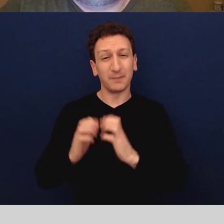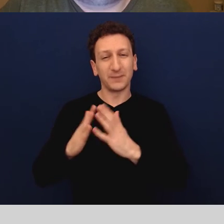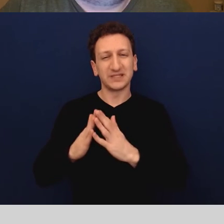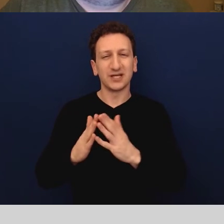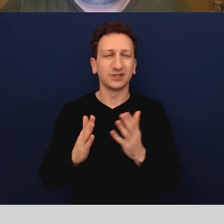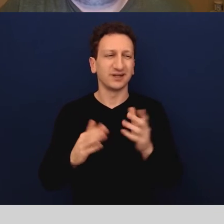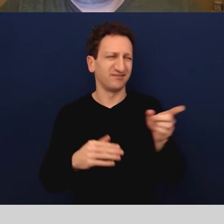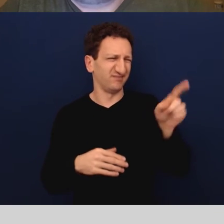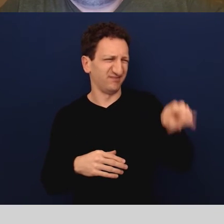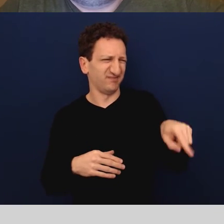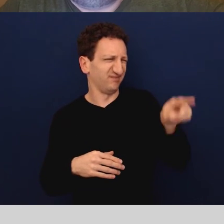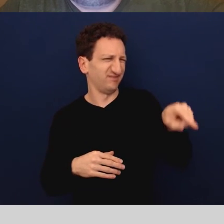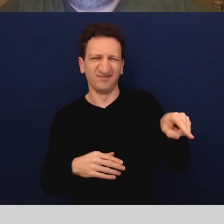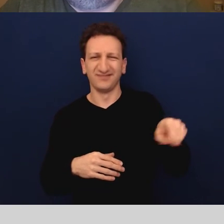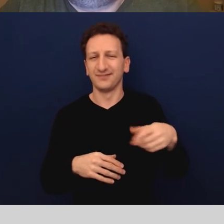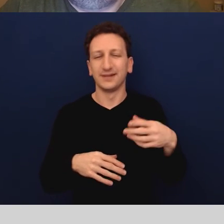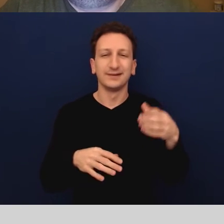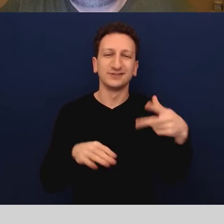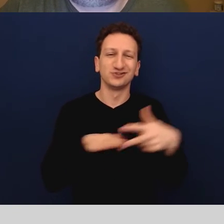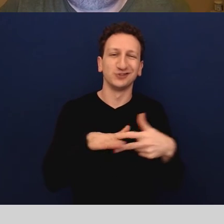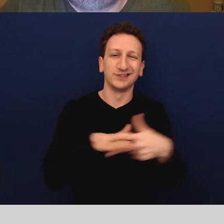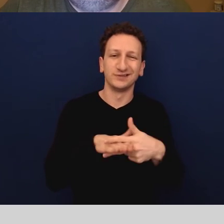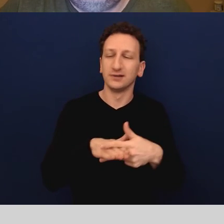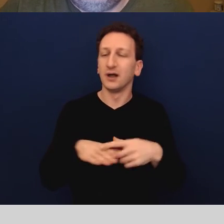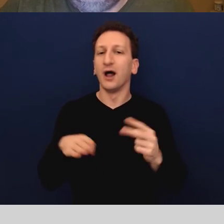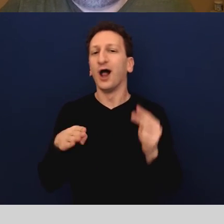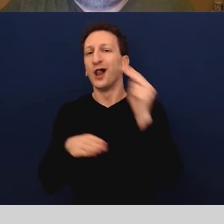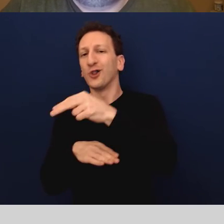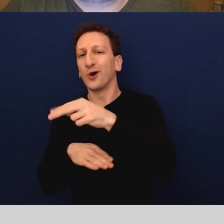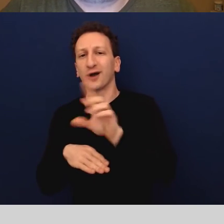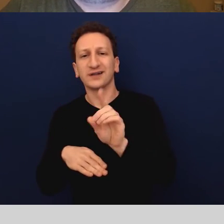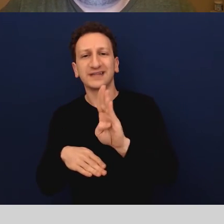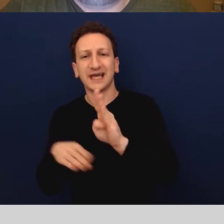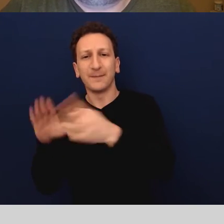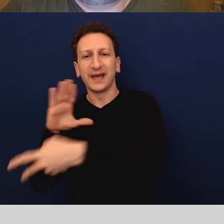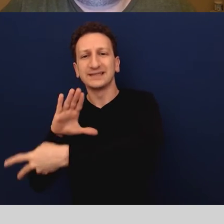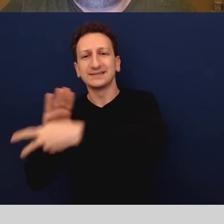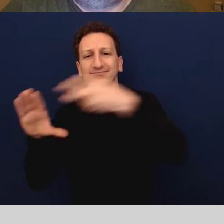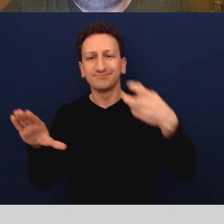It would look it up in a database or in a text file but let's have a simple implementation so we can test.